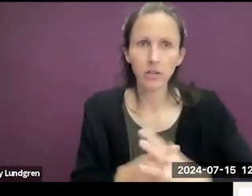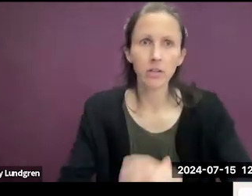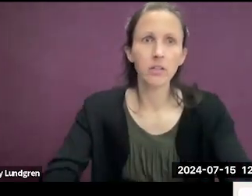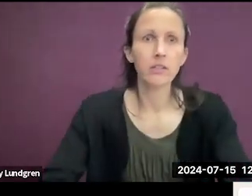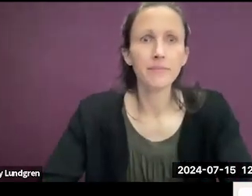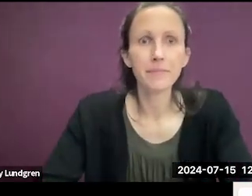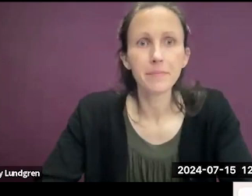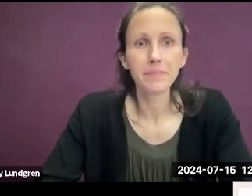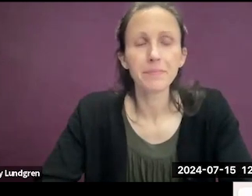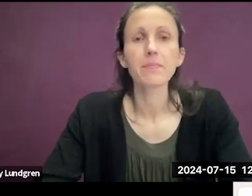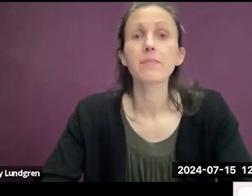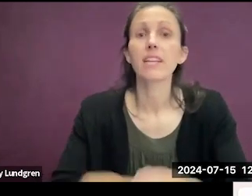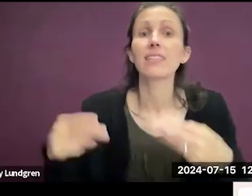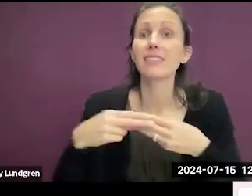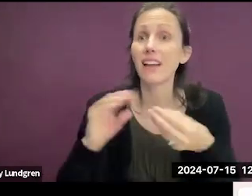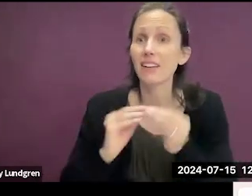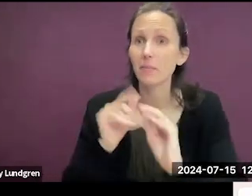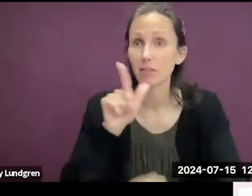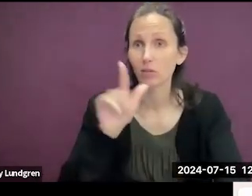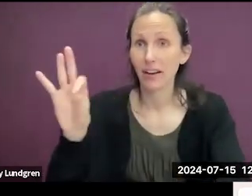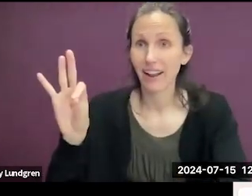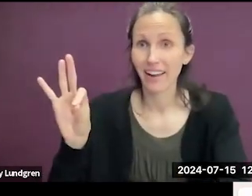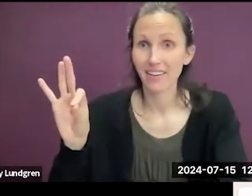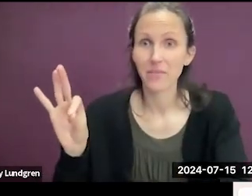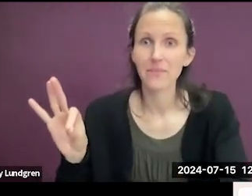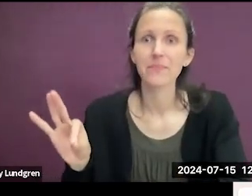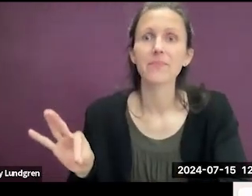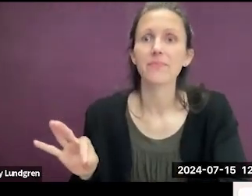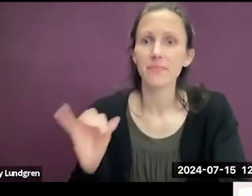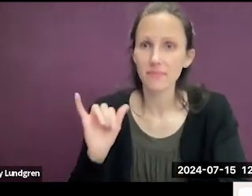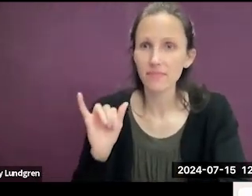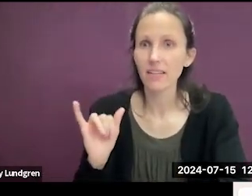Okay, slide number 29. So this is where we're going to start seeing some